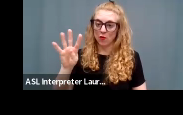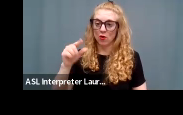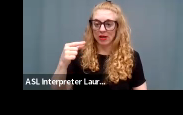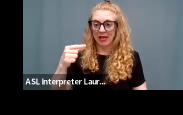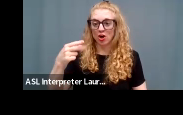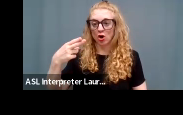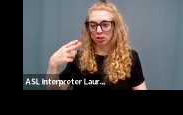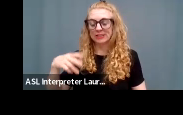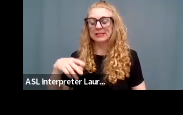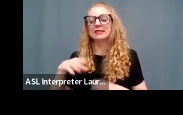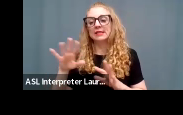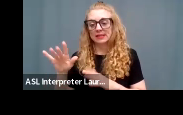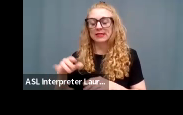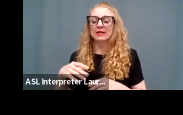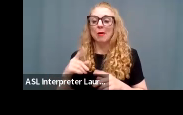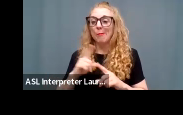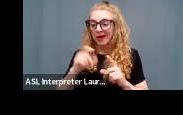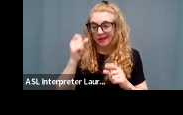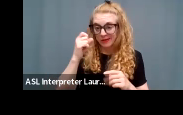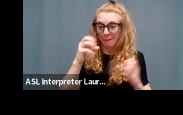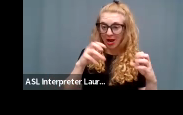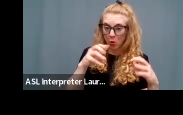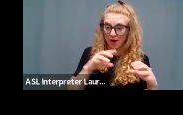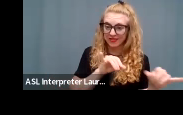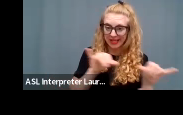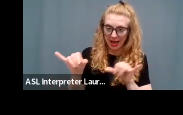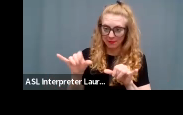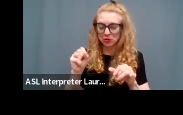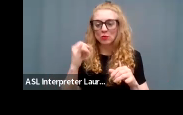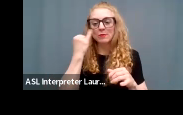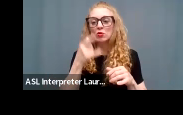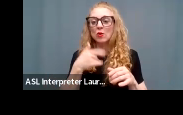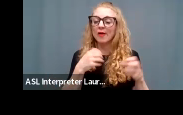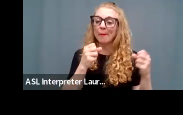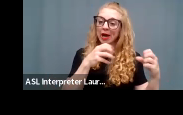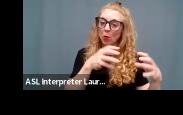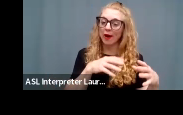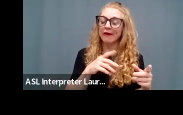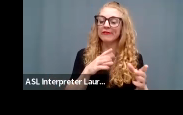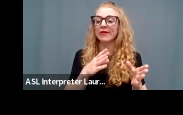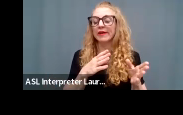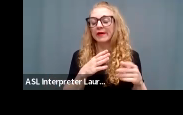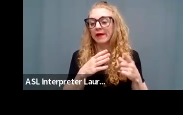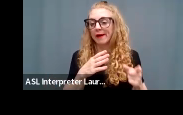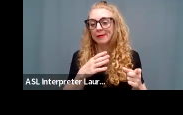well guess what a microwave oven does too and if you have a microwave oven that is not maybe